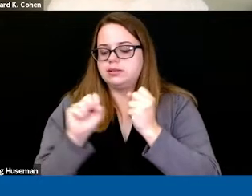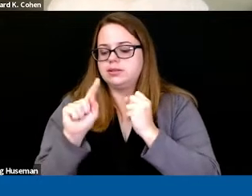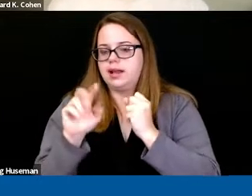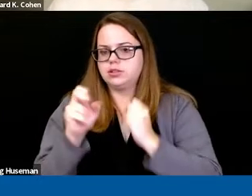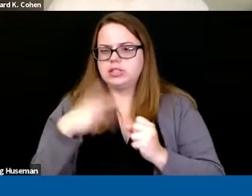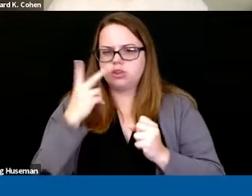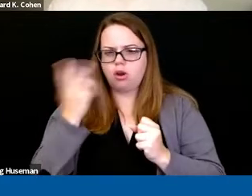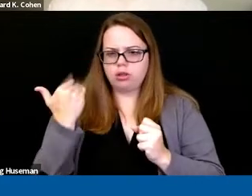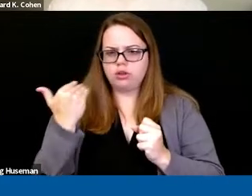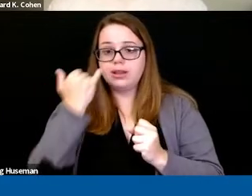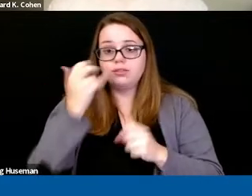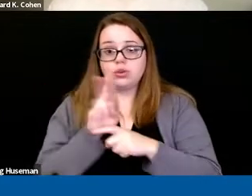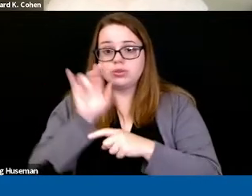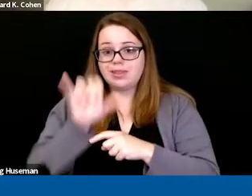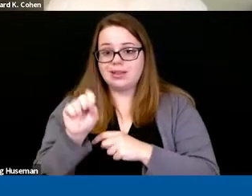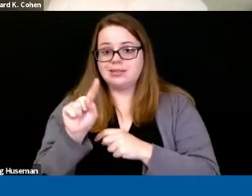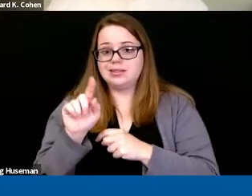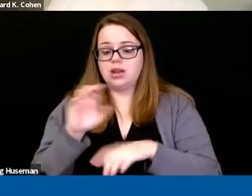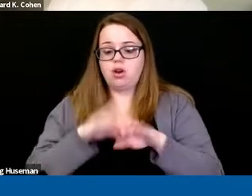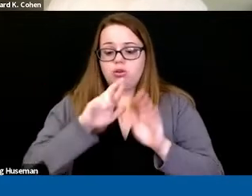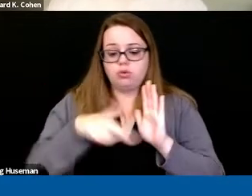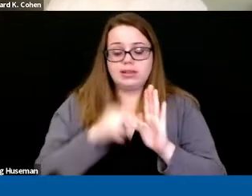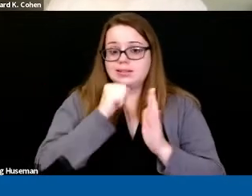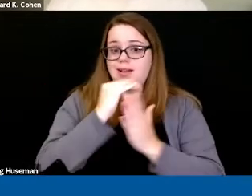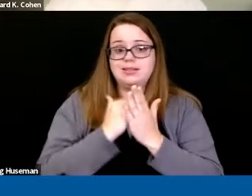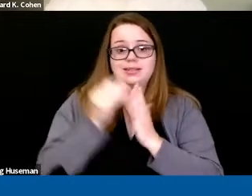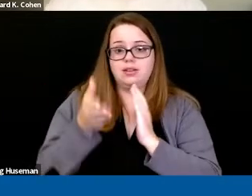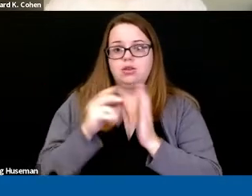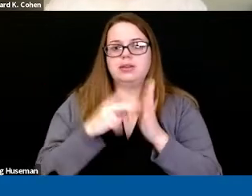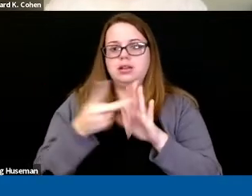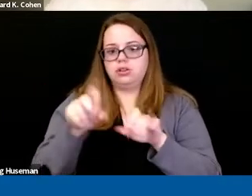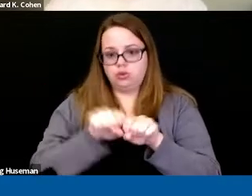So if you use this state on a role that is not listed here, then you are breaking accessibility.